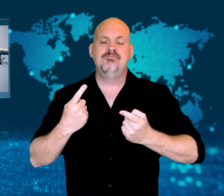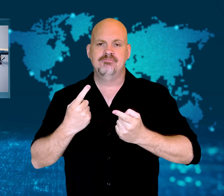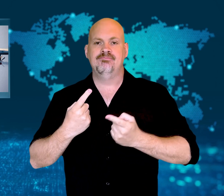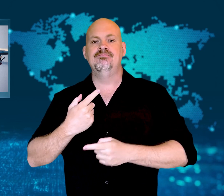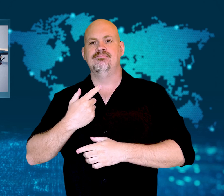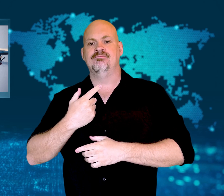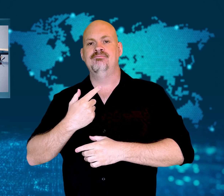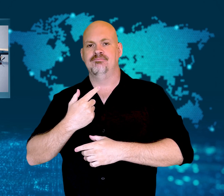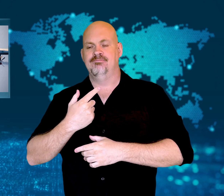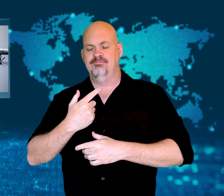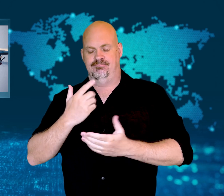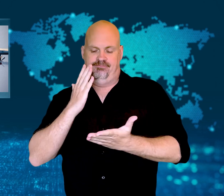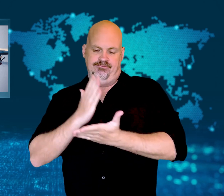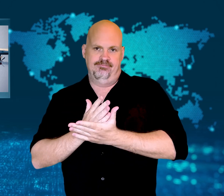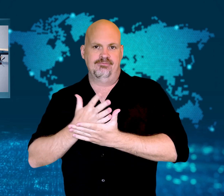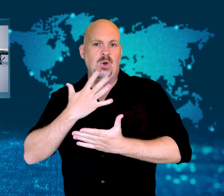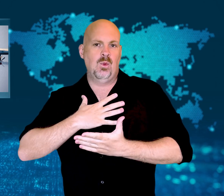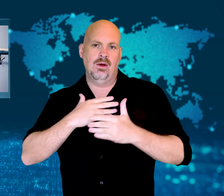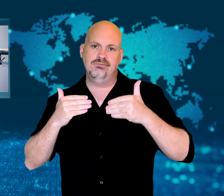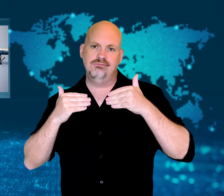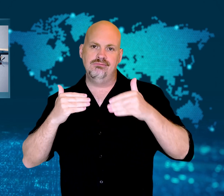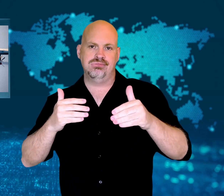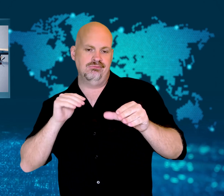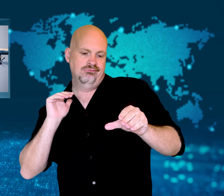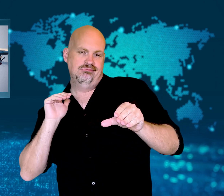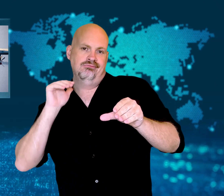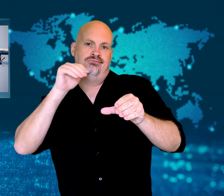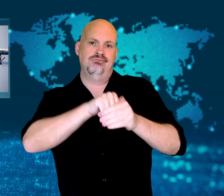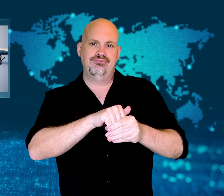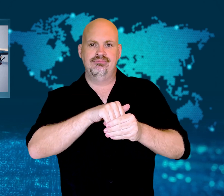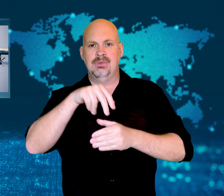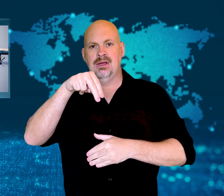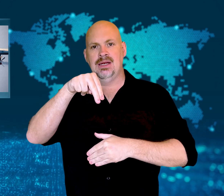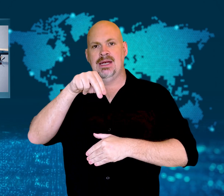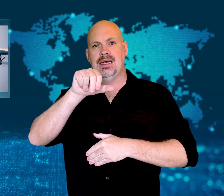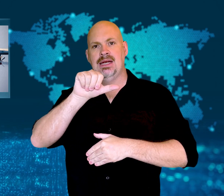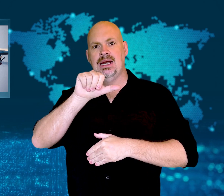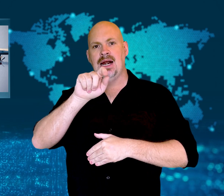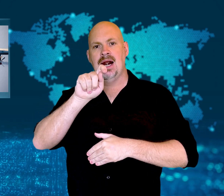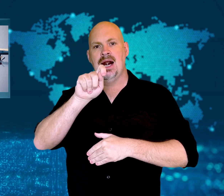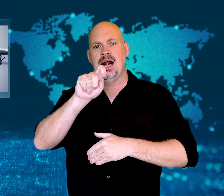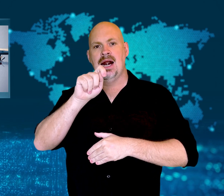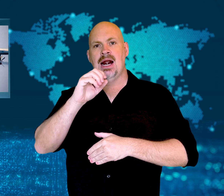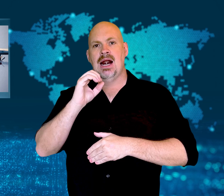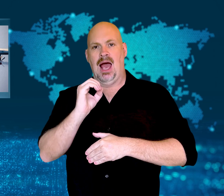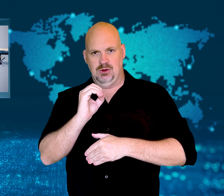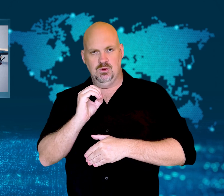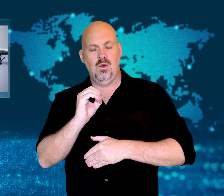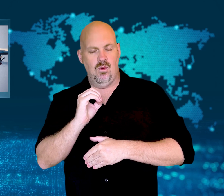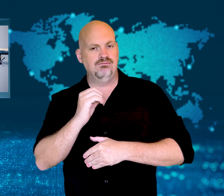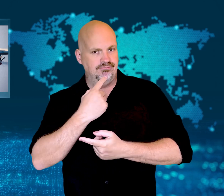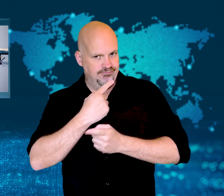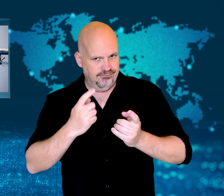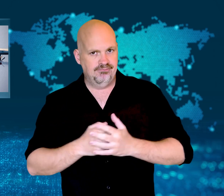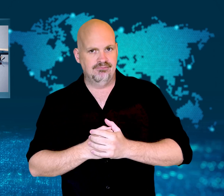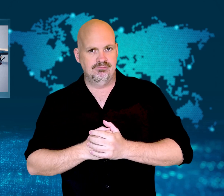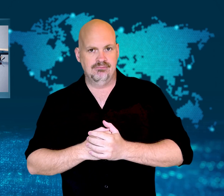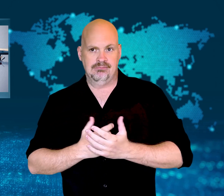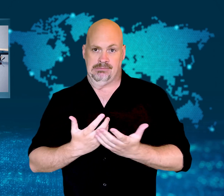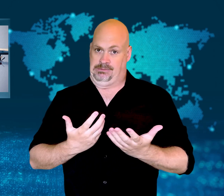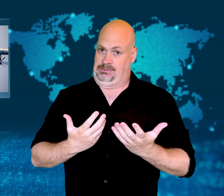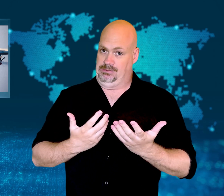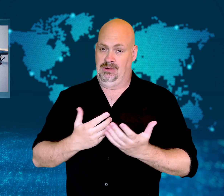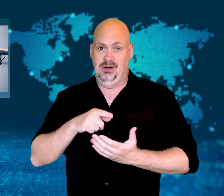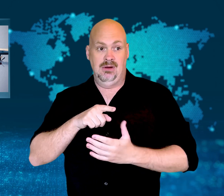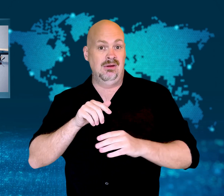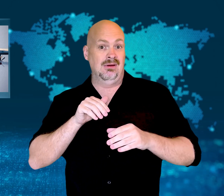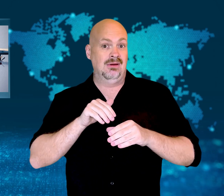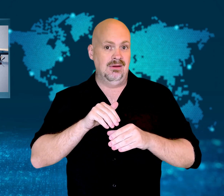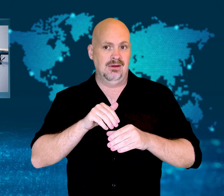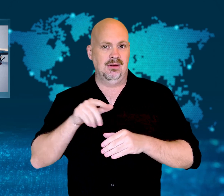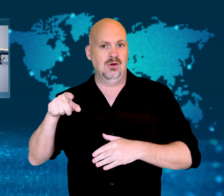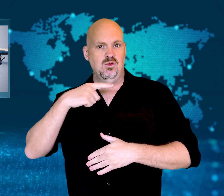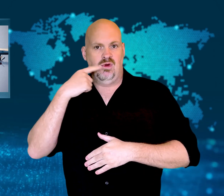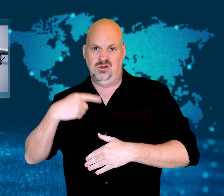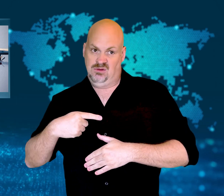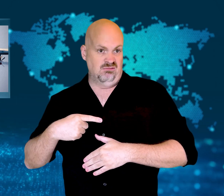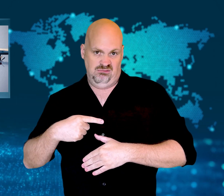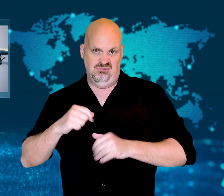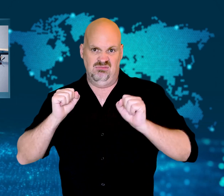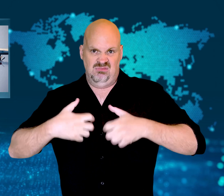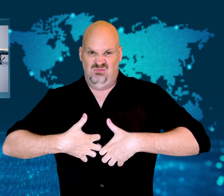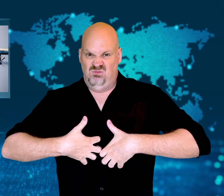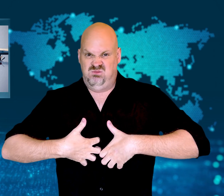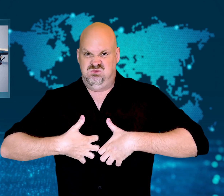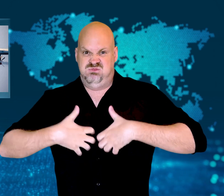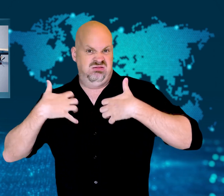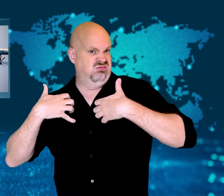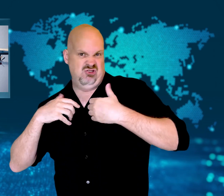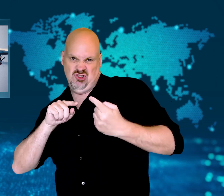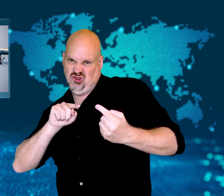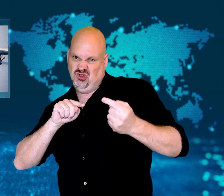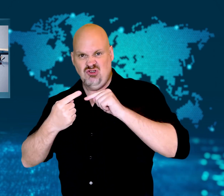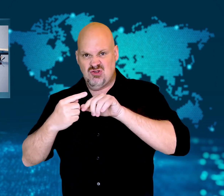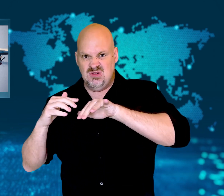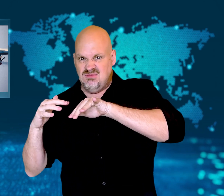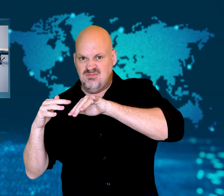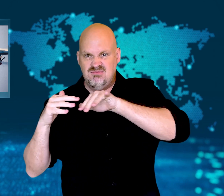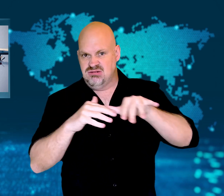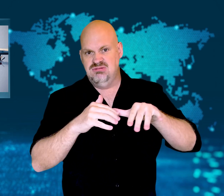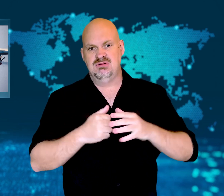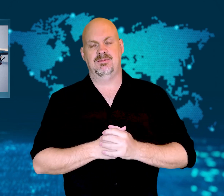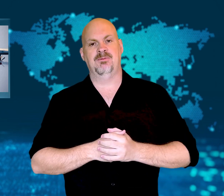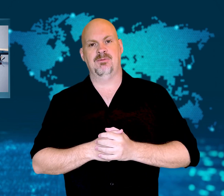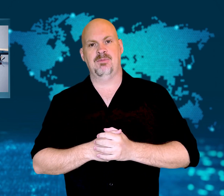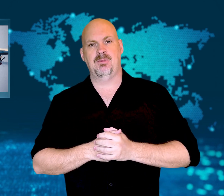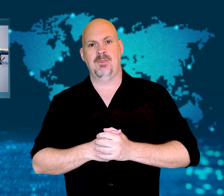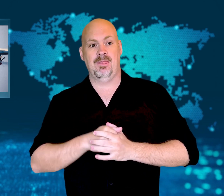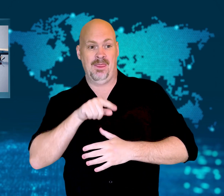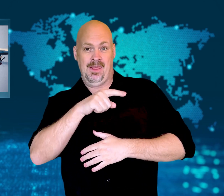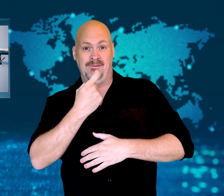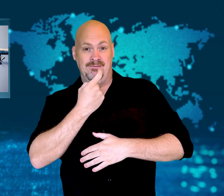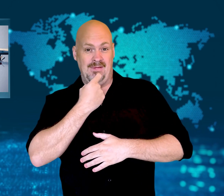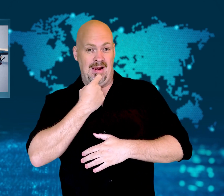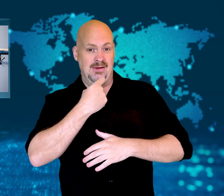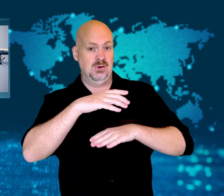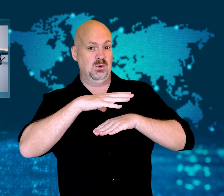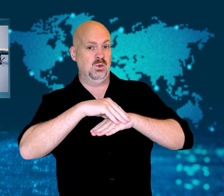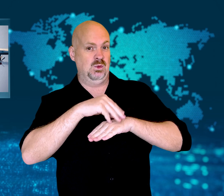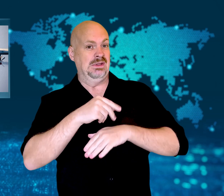For the sake of their national security, the two countries see their need